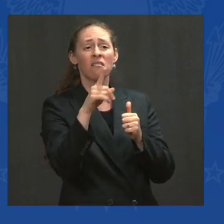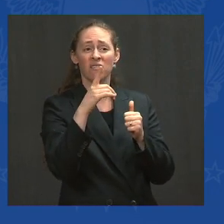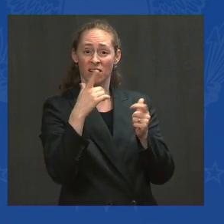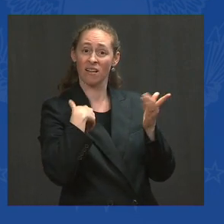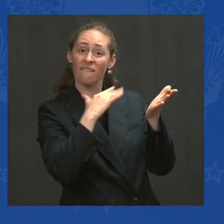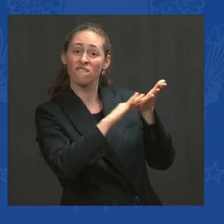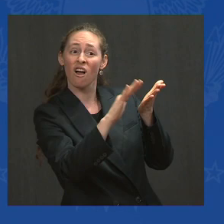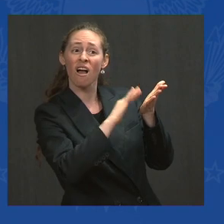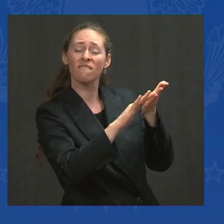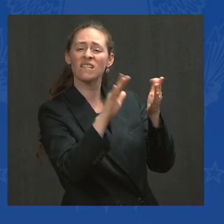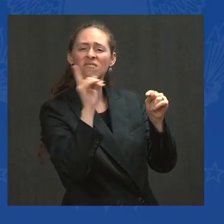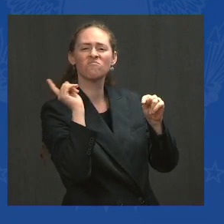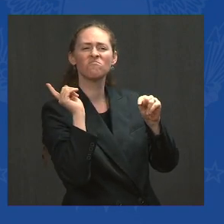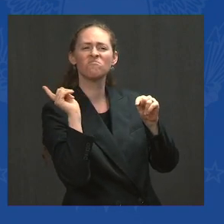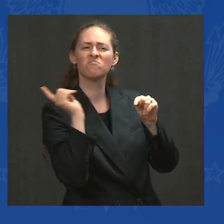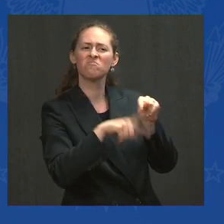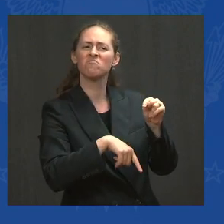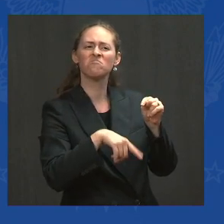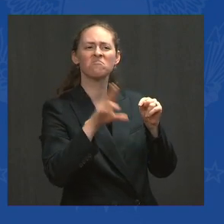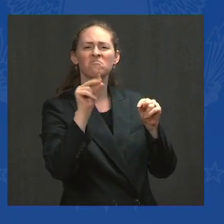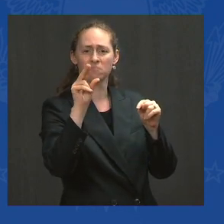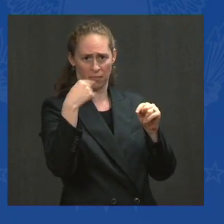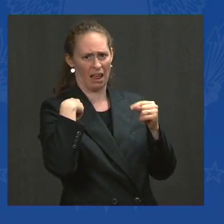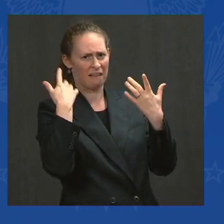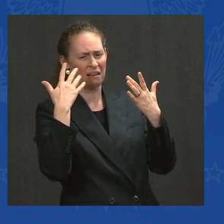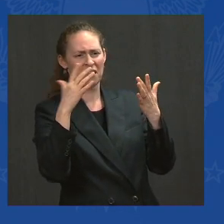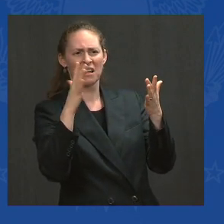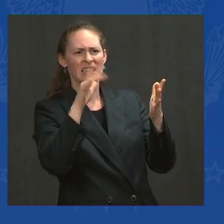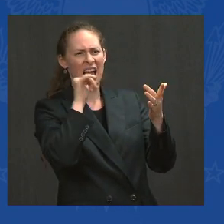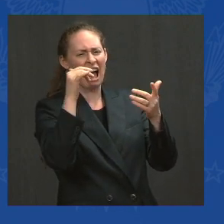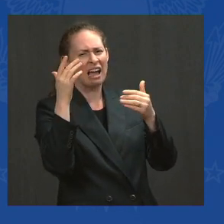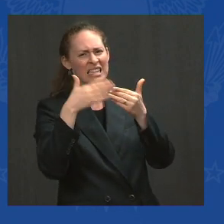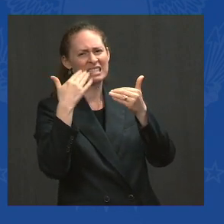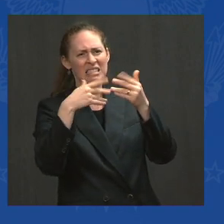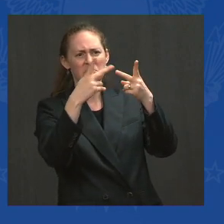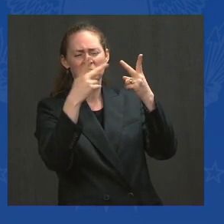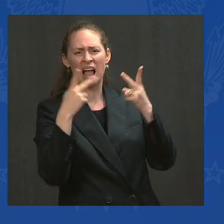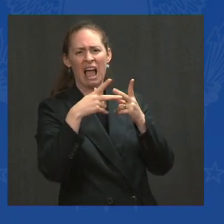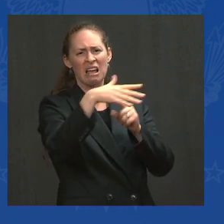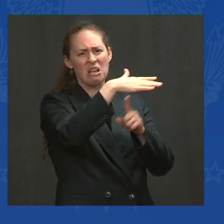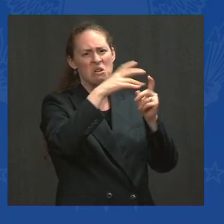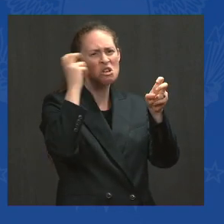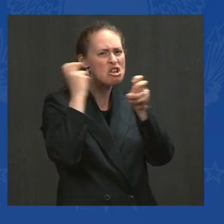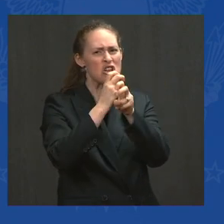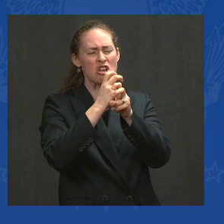country; ensuring there hasn't been another attack on the homeland from Afghanistan for the last